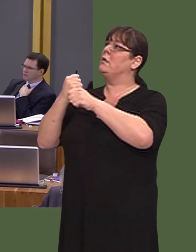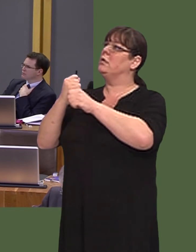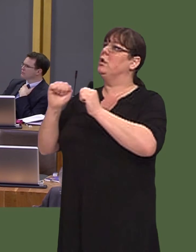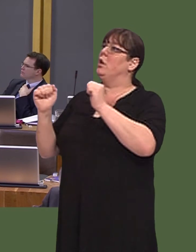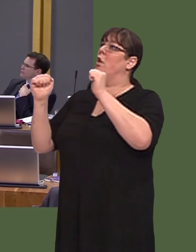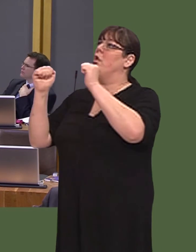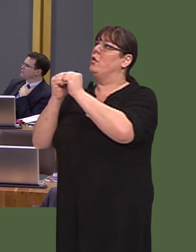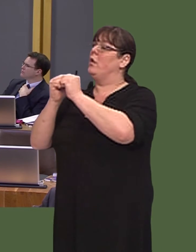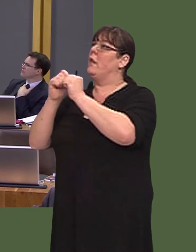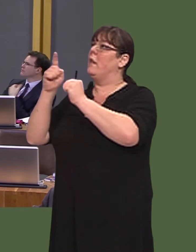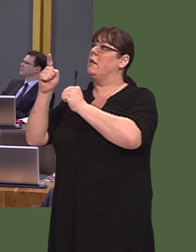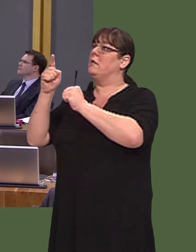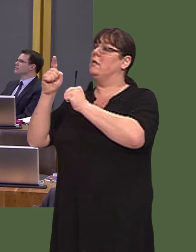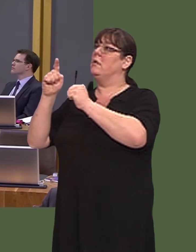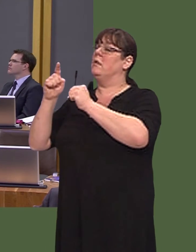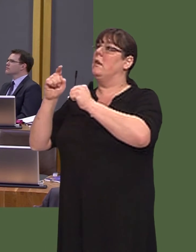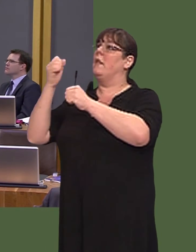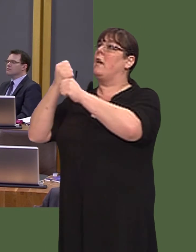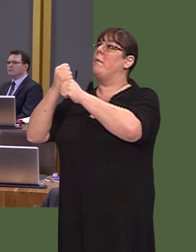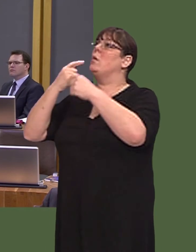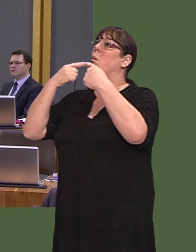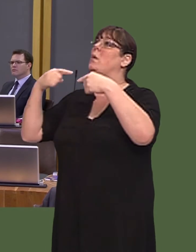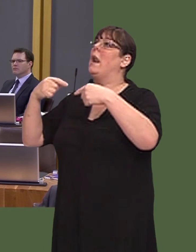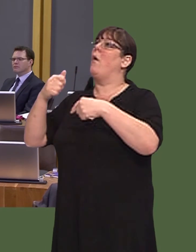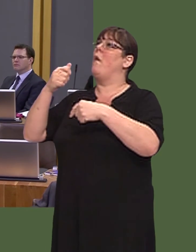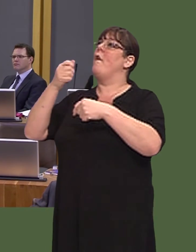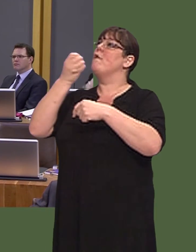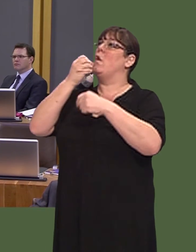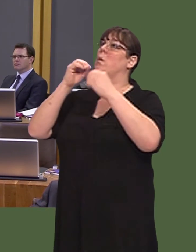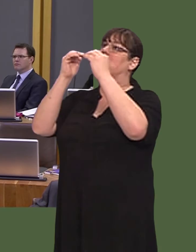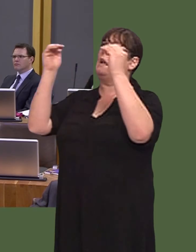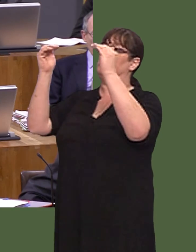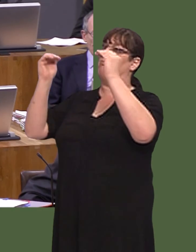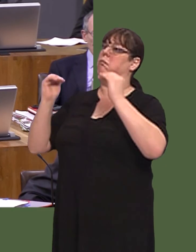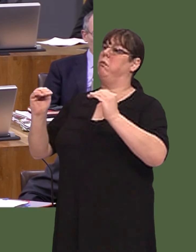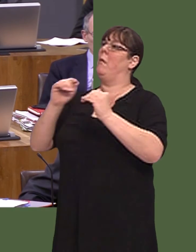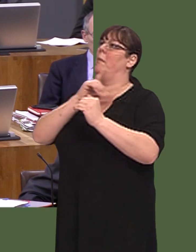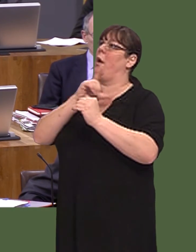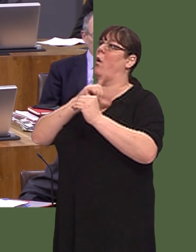used to water down food standards currently guaranteed by our membership of the EU? OAQ(5)0439(FM) Carwyn Jones: These are, of course, devolved.